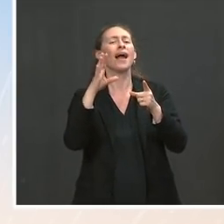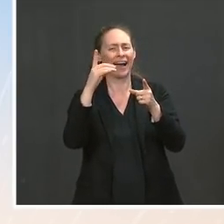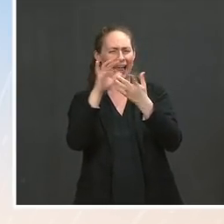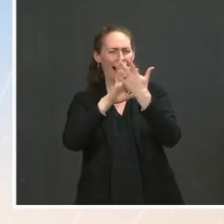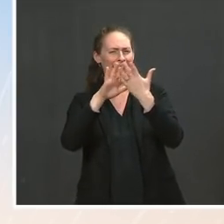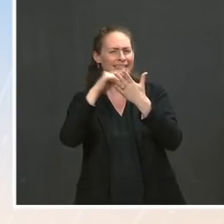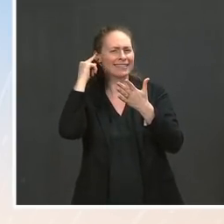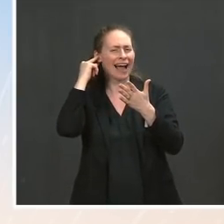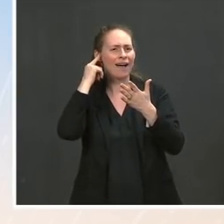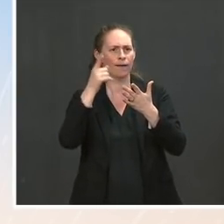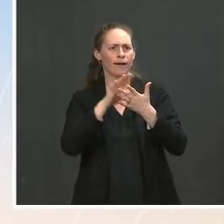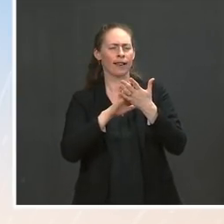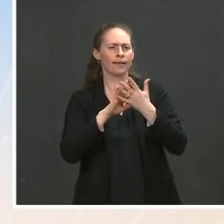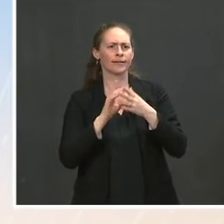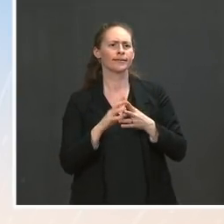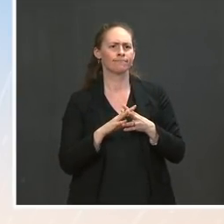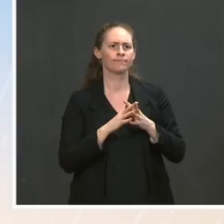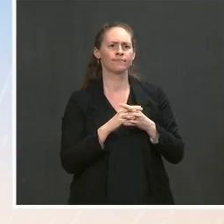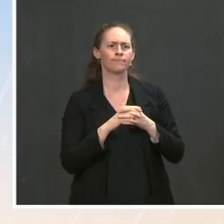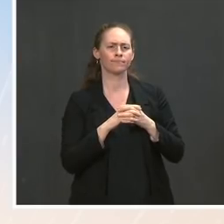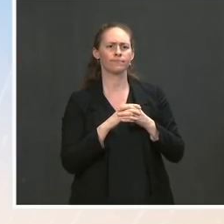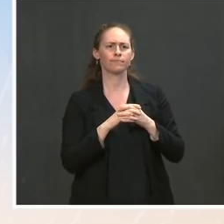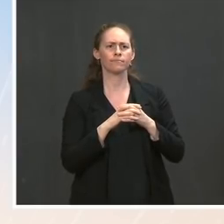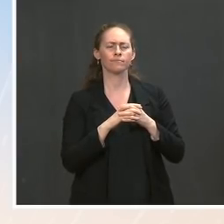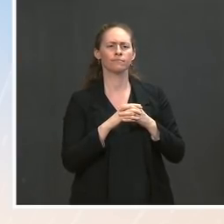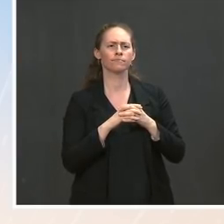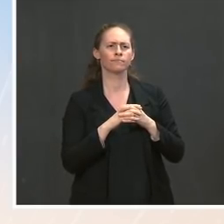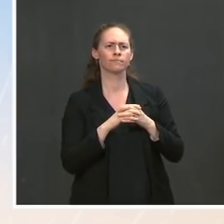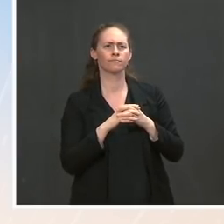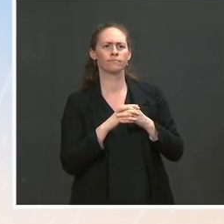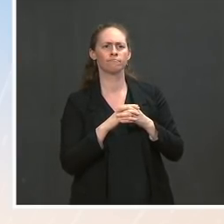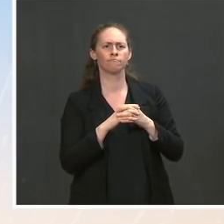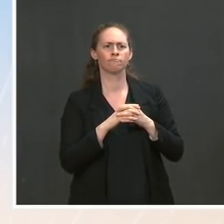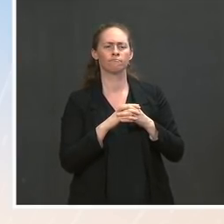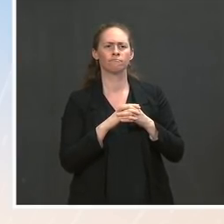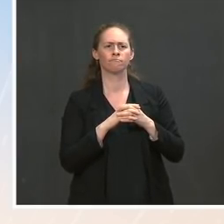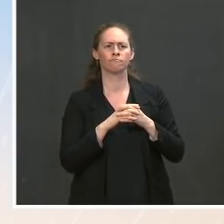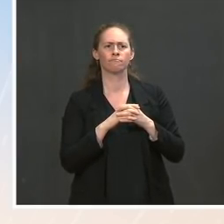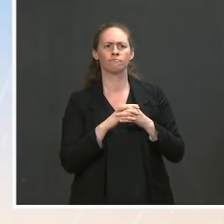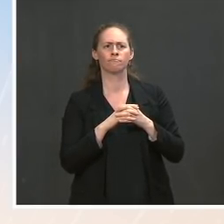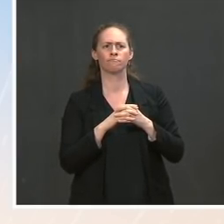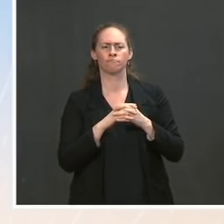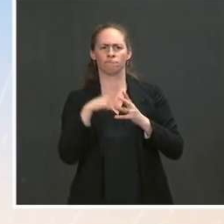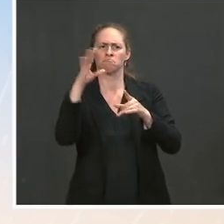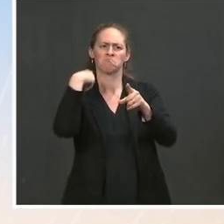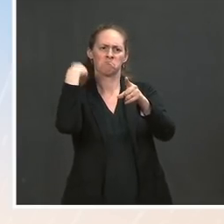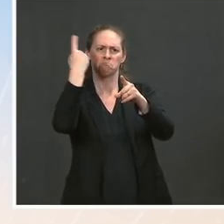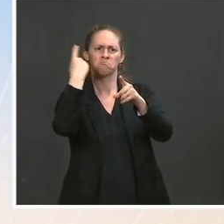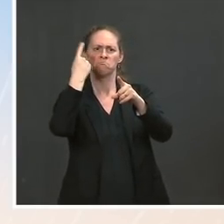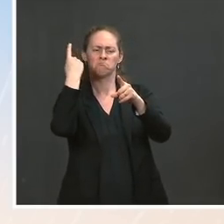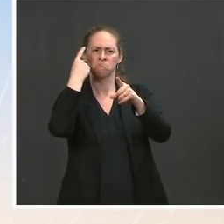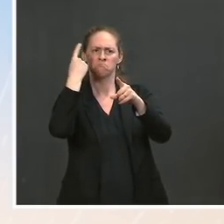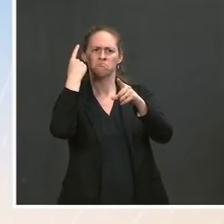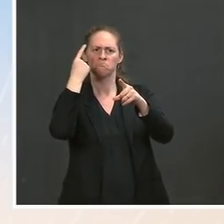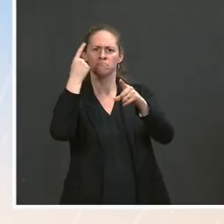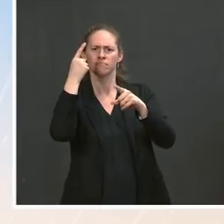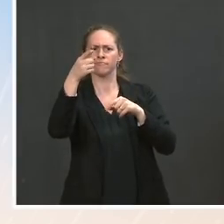how can he achieve bipartisan support for infrastructure if Republicans are drawing a line, a hard line on taxes?